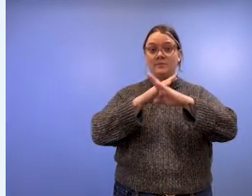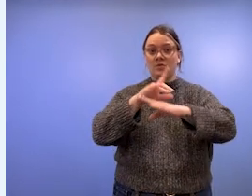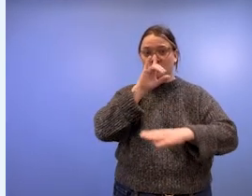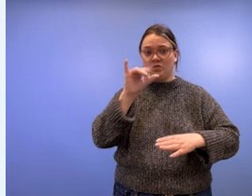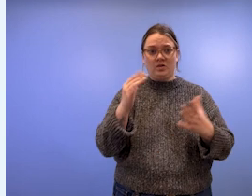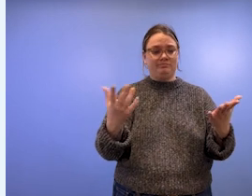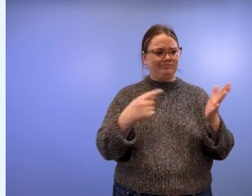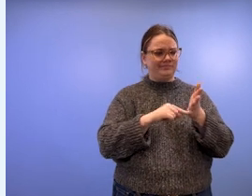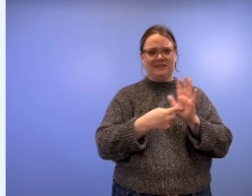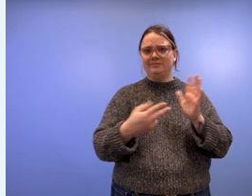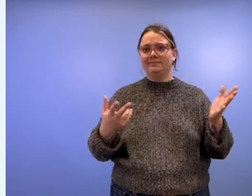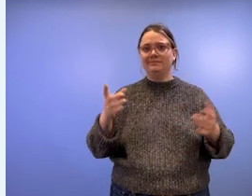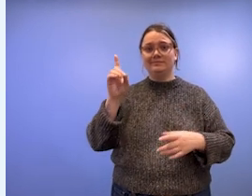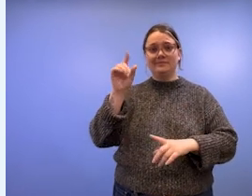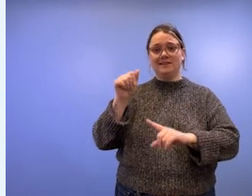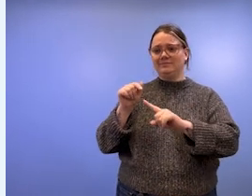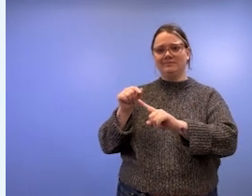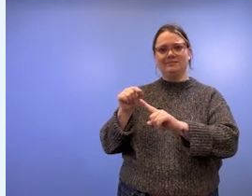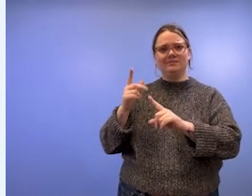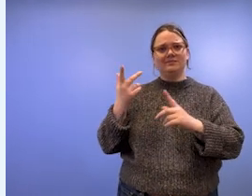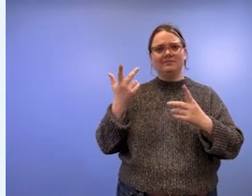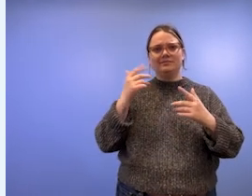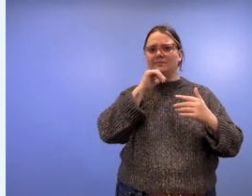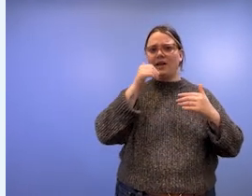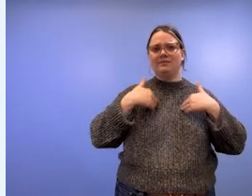sometimes called built environment barriers, mean people with disabilities do not have